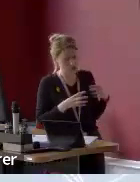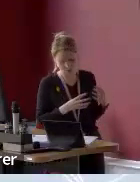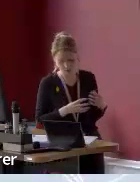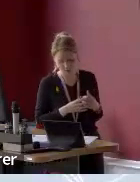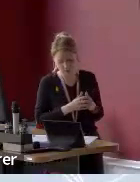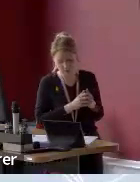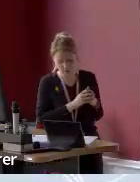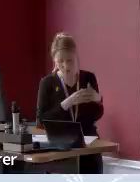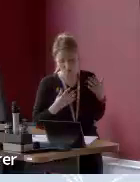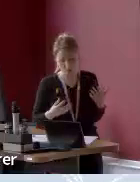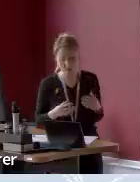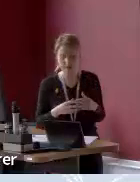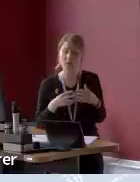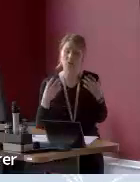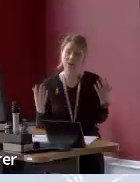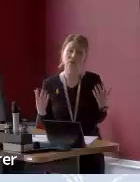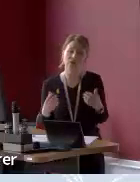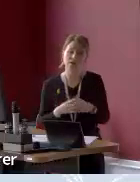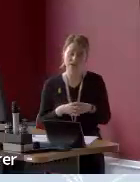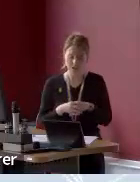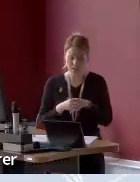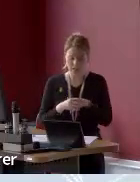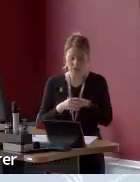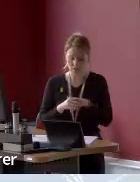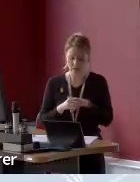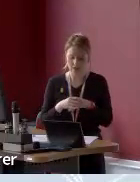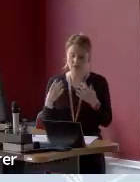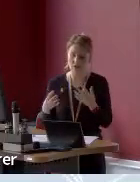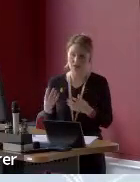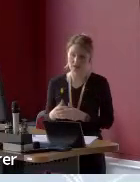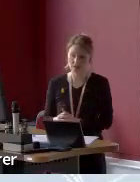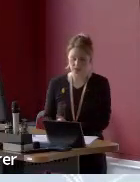in the real world which we hope to help wider audiences to connect with and understand some